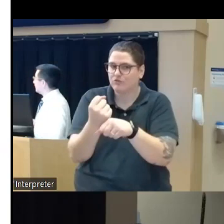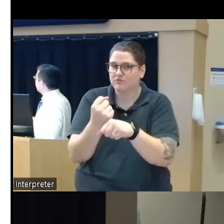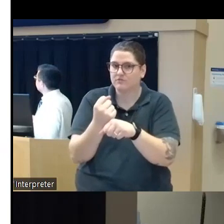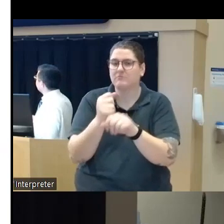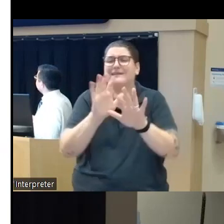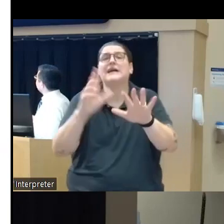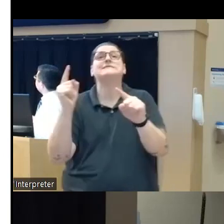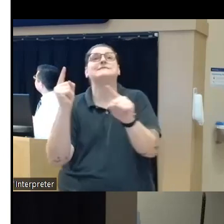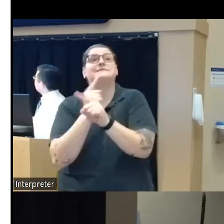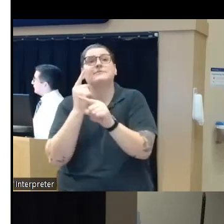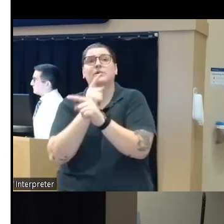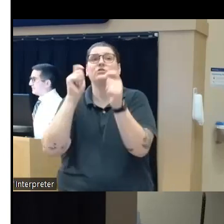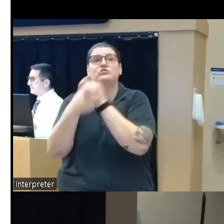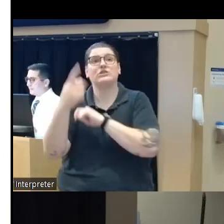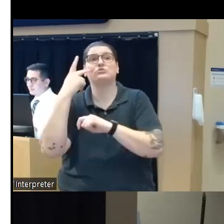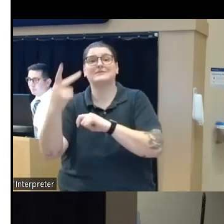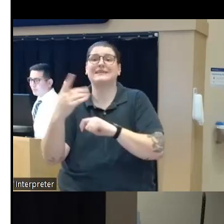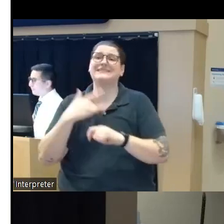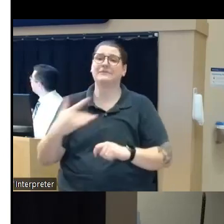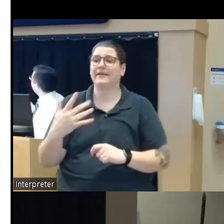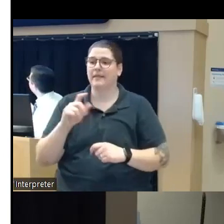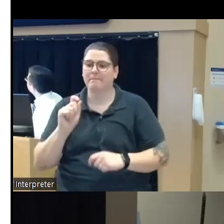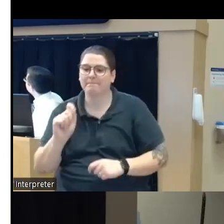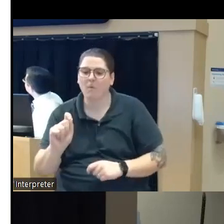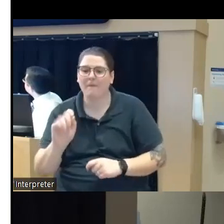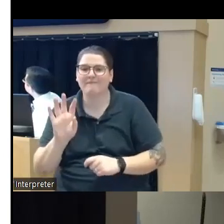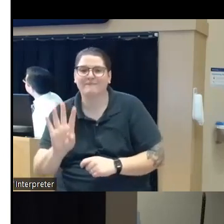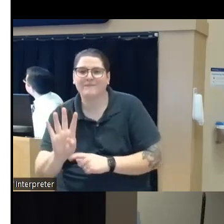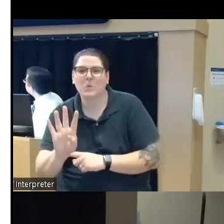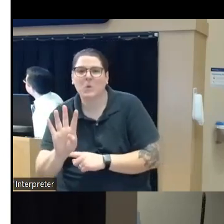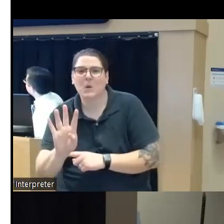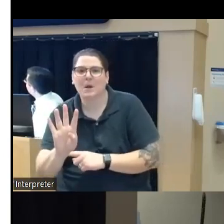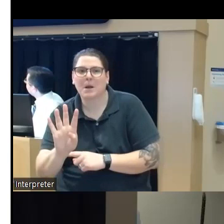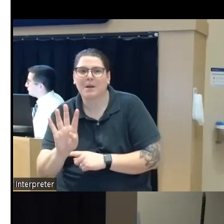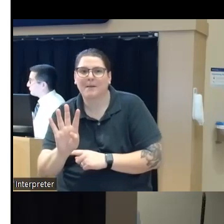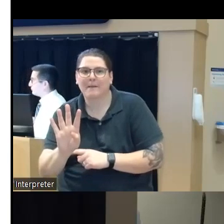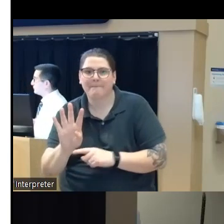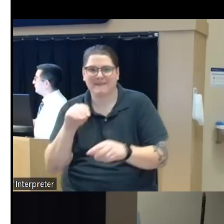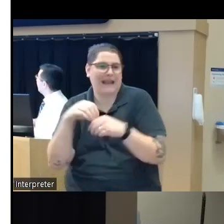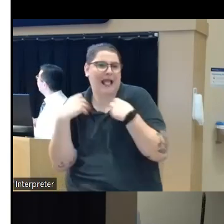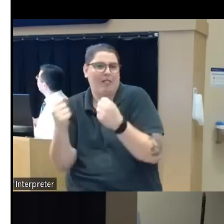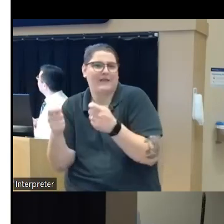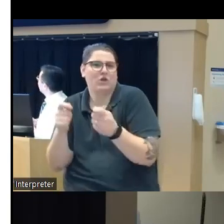the change that you see is in like the 0.4 range that they see here in healthy control so you have